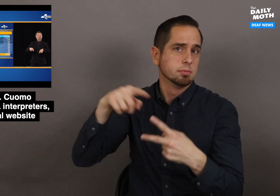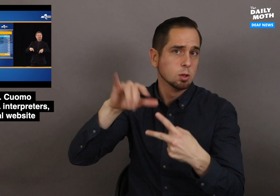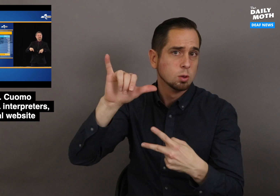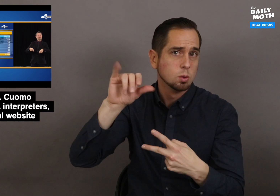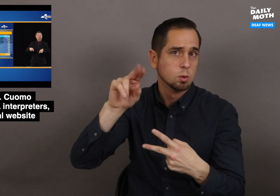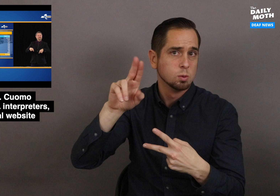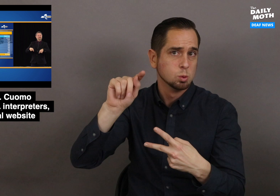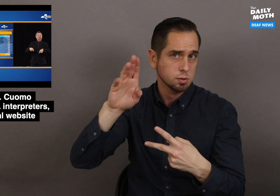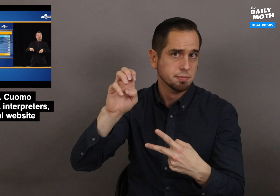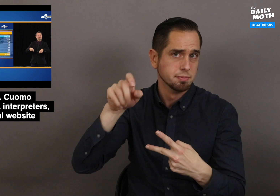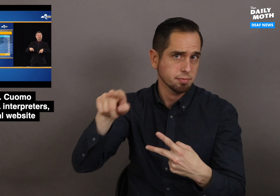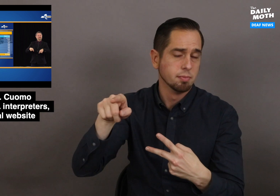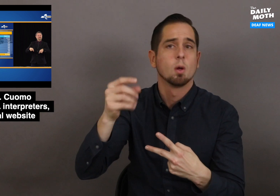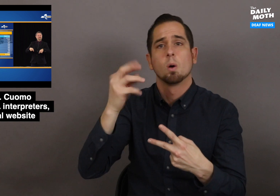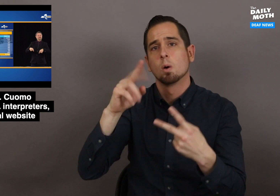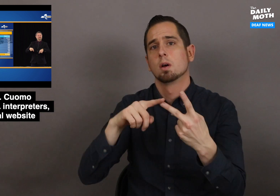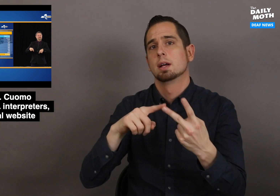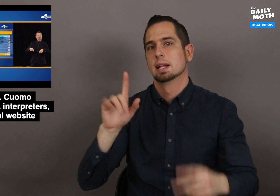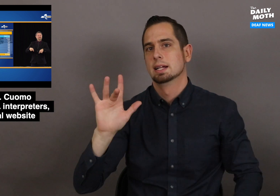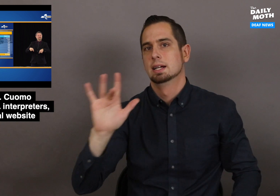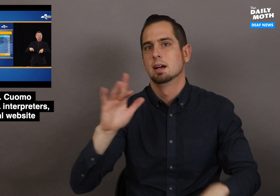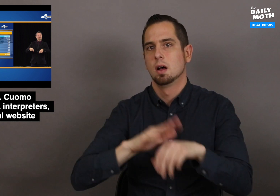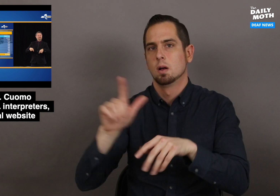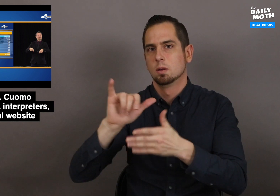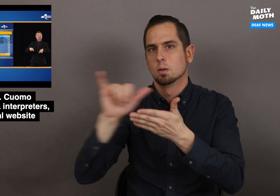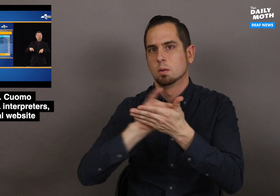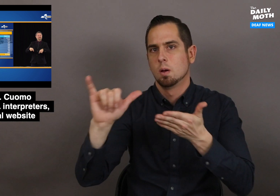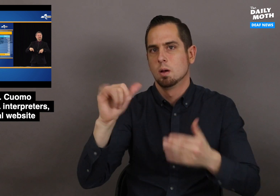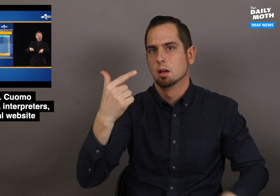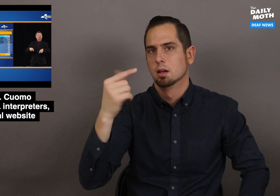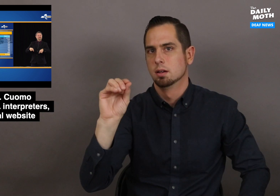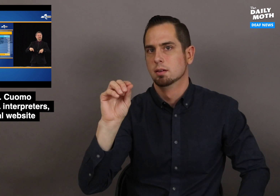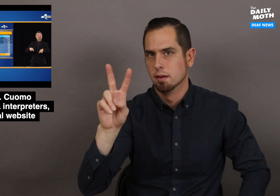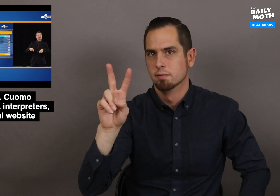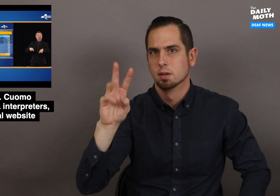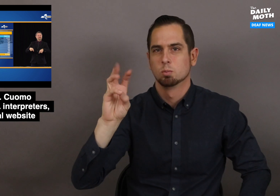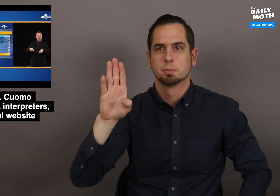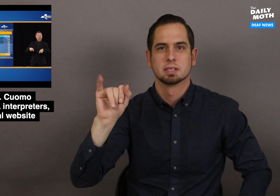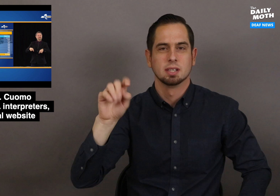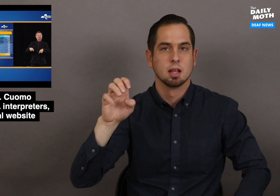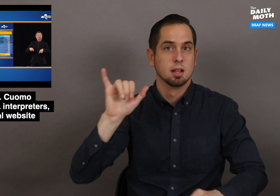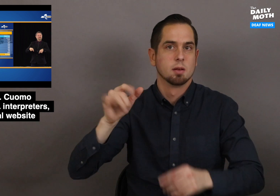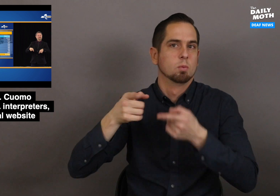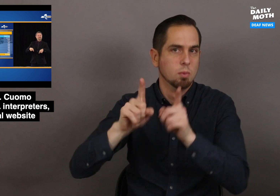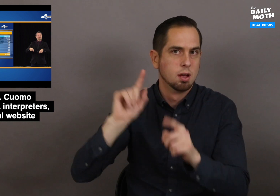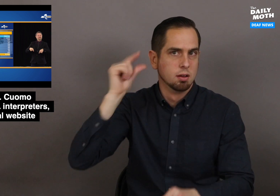going to YouTube or by clicking on the NY.gov website